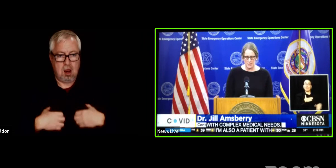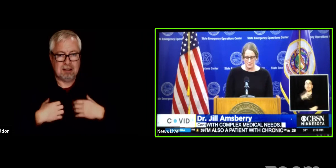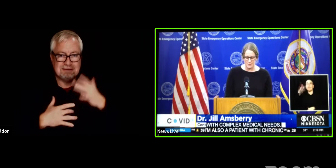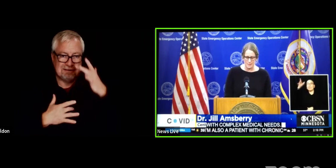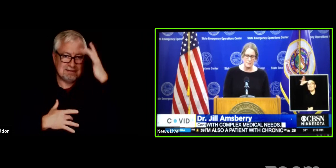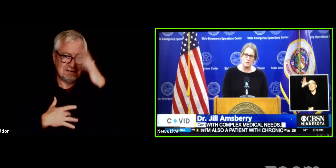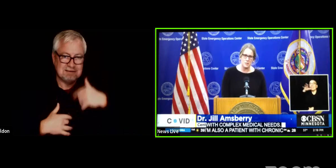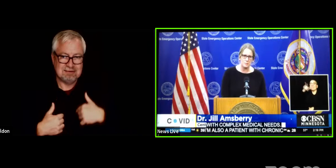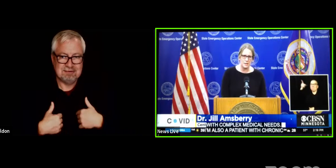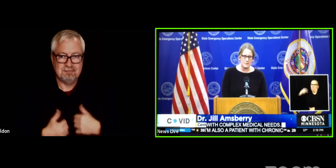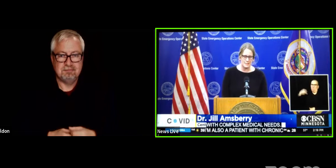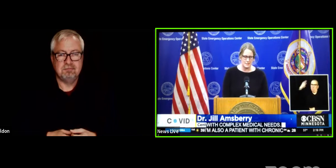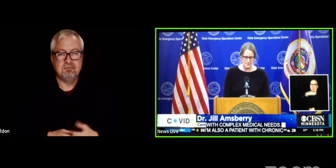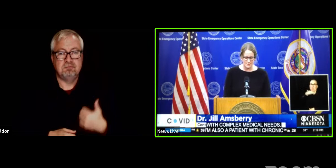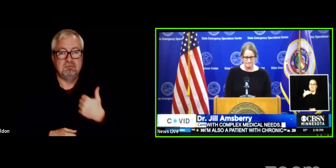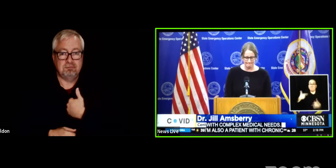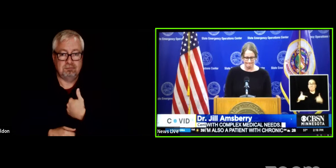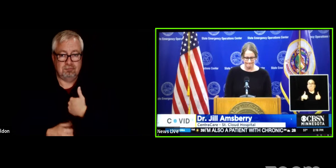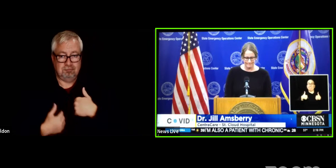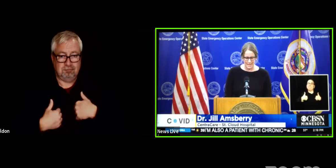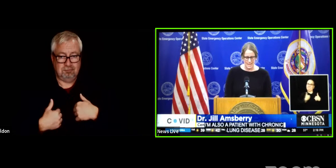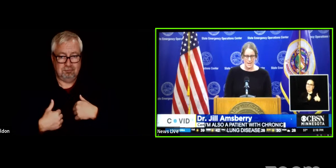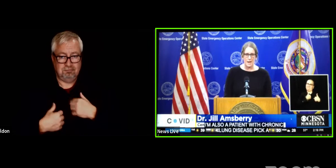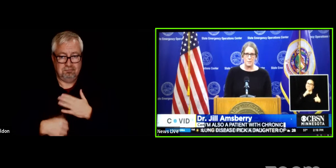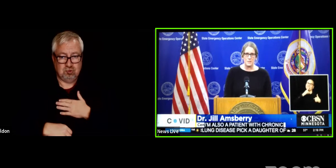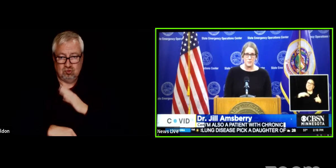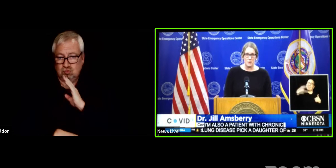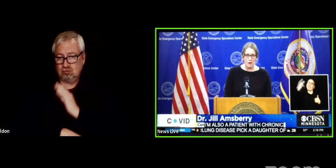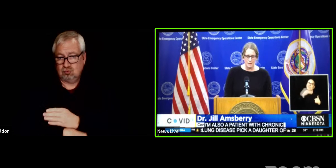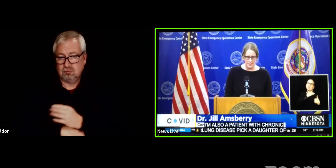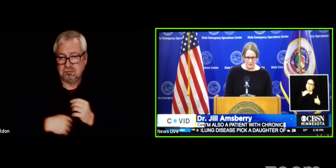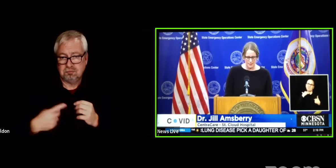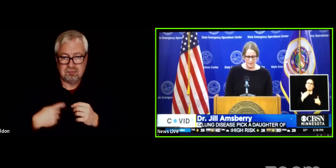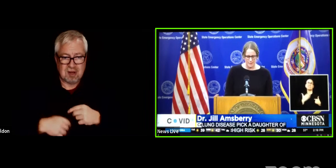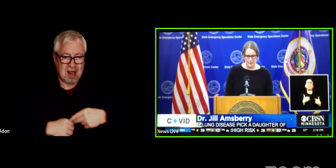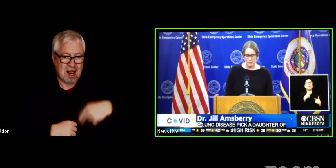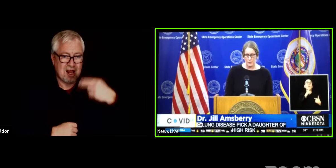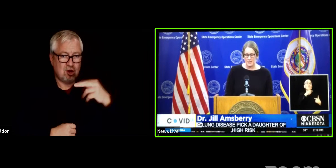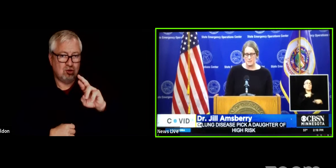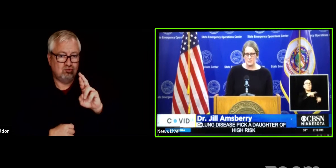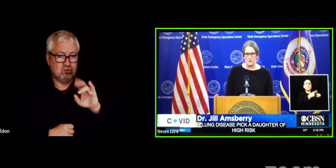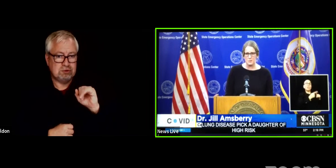ONES IN LONG-TERM CARE FACILITIES. I AM ALSO A COLLEAGUE AND FRIEND TO THOSE